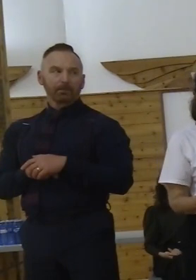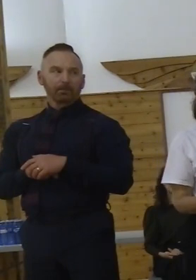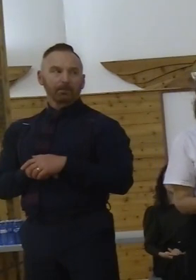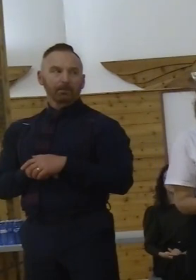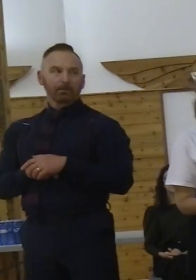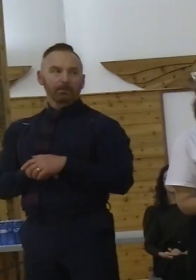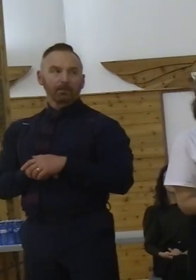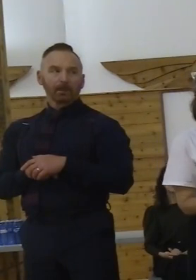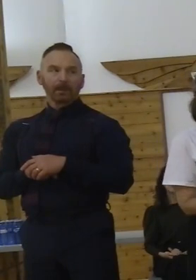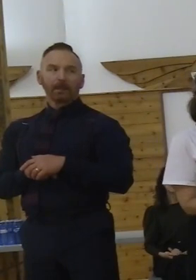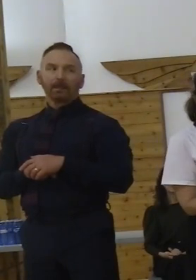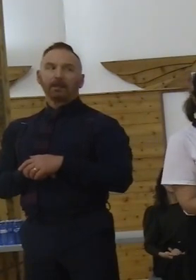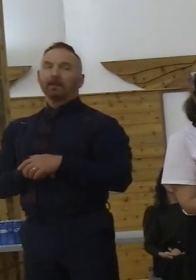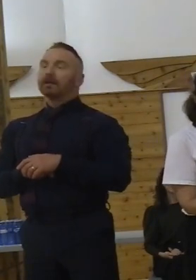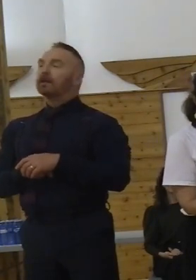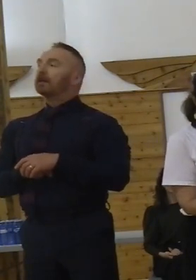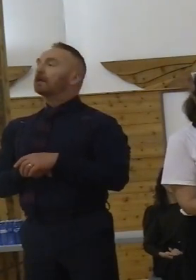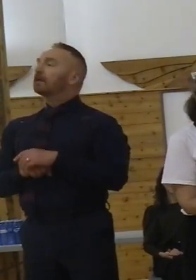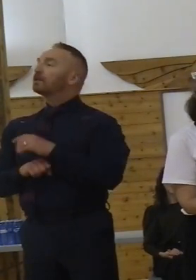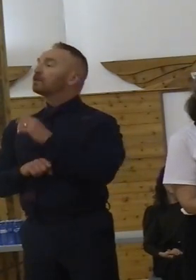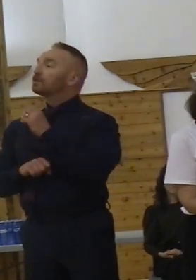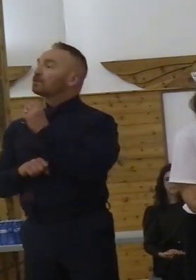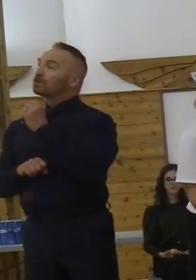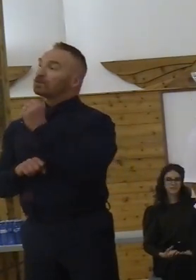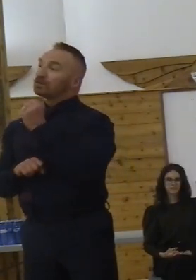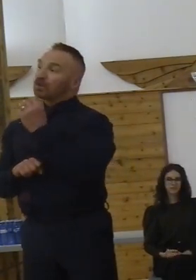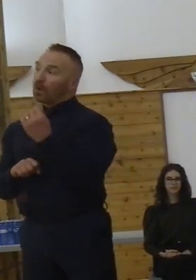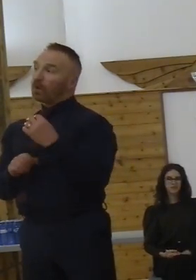So I'm going to dance this dance.